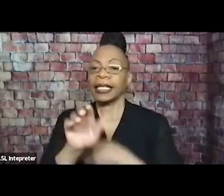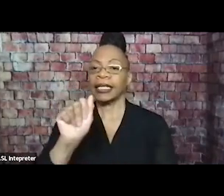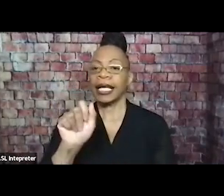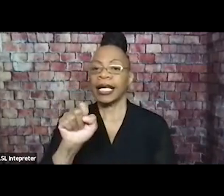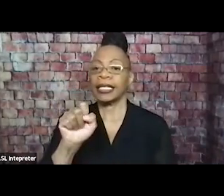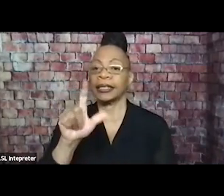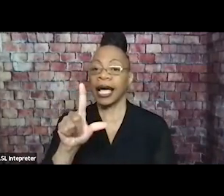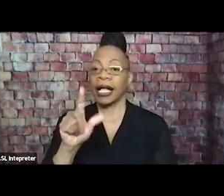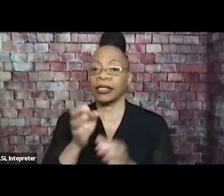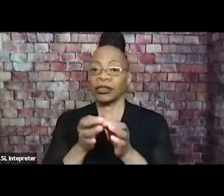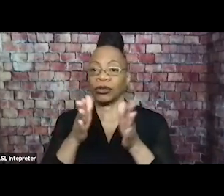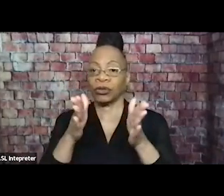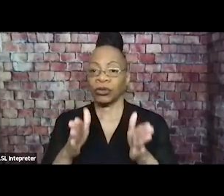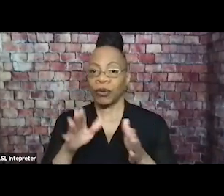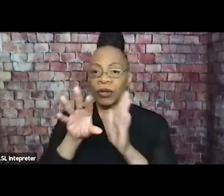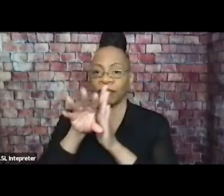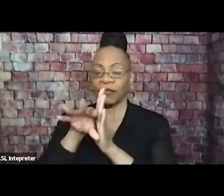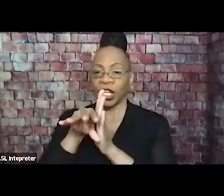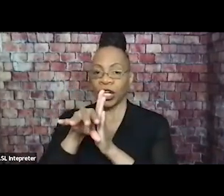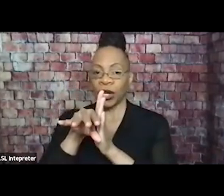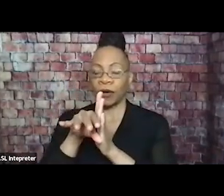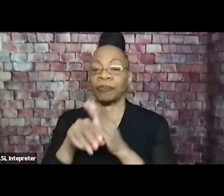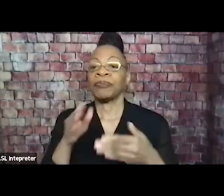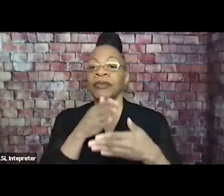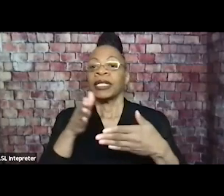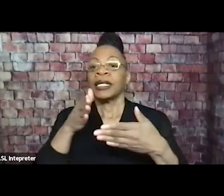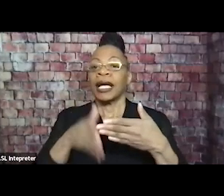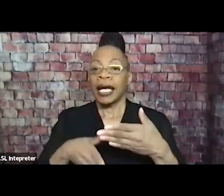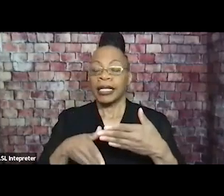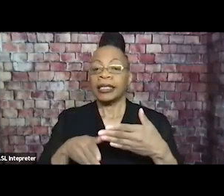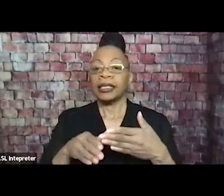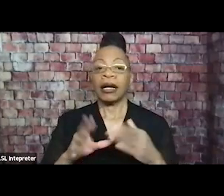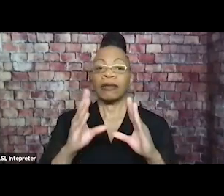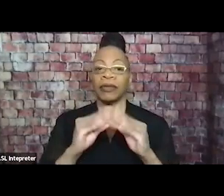So an evaluation is followed at the end of the webinar. So your browser will redirect you to the survey